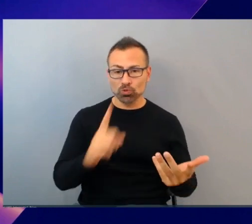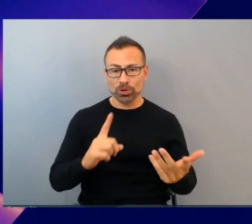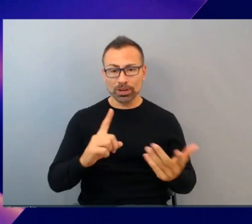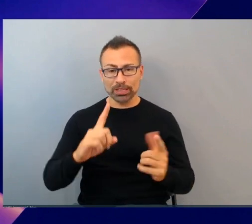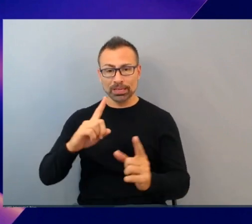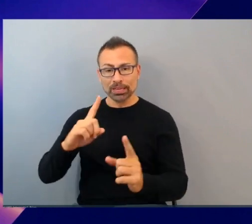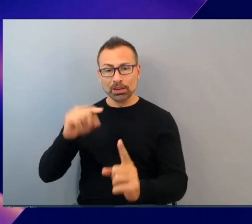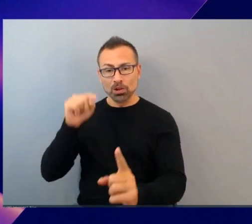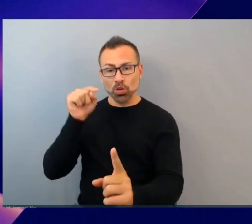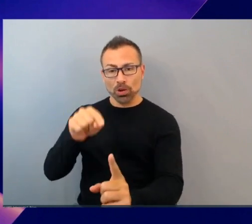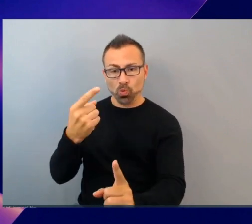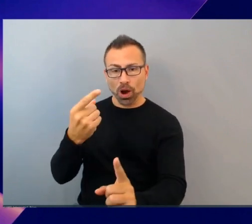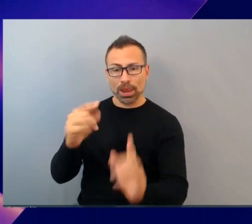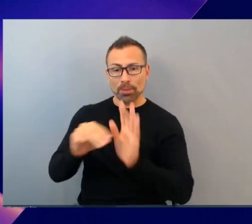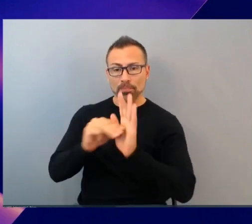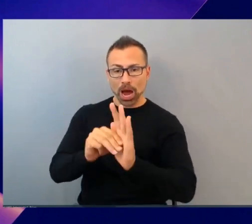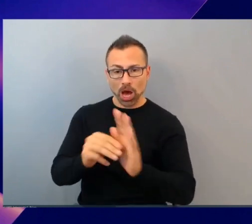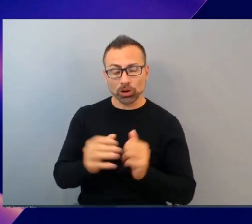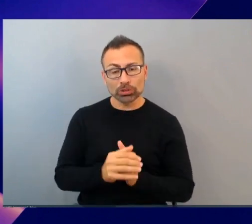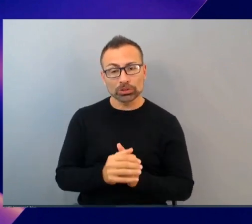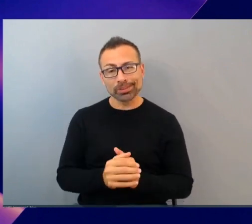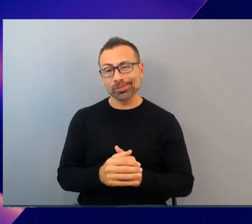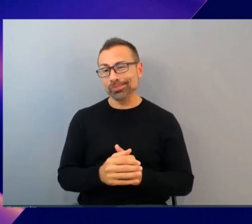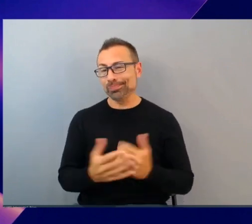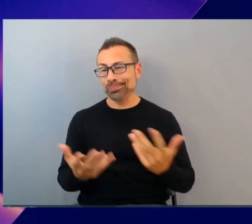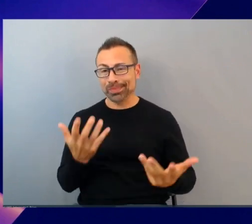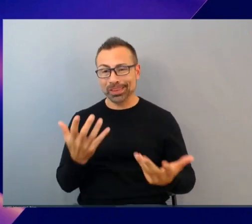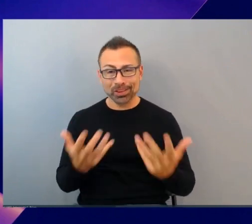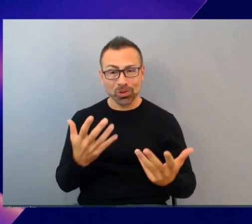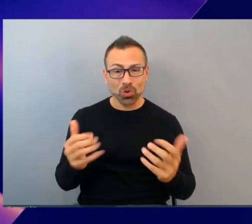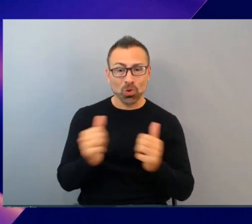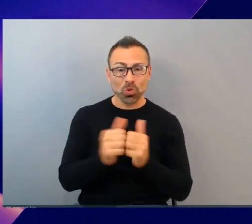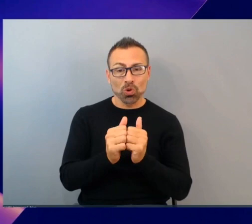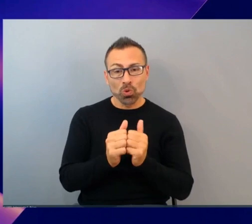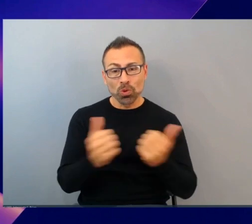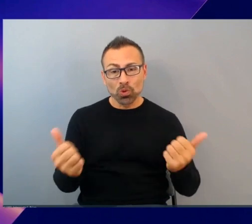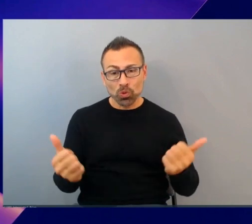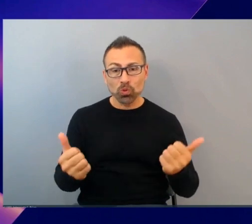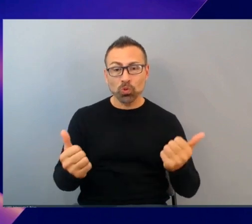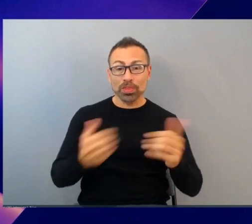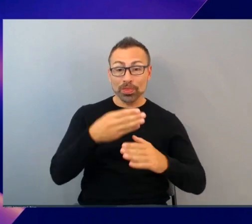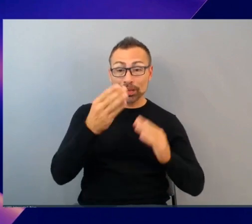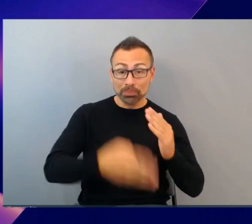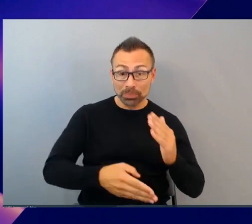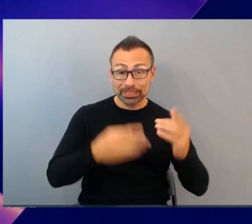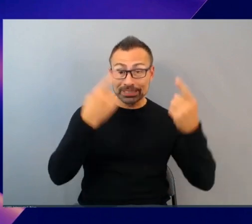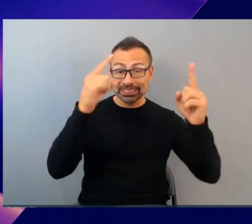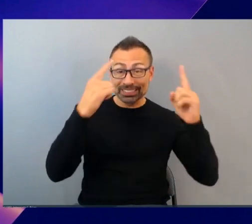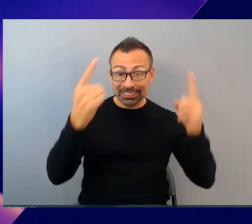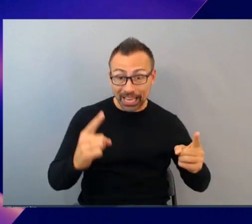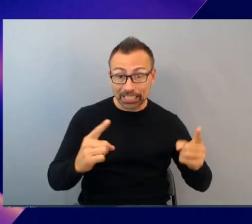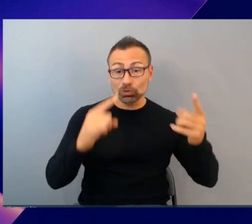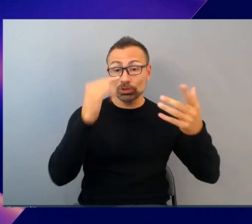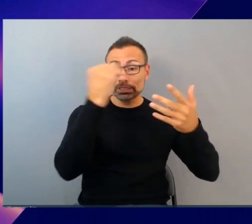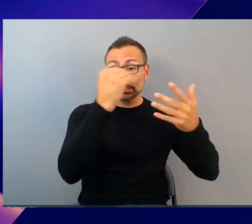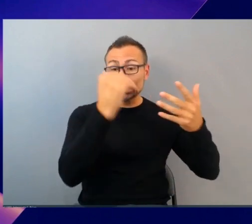with a very concrete success steps and success benchmarks, then it becomes really easy for them